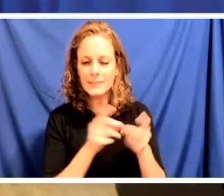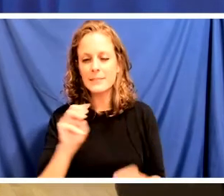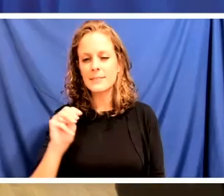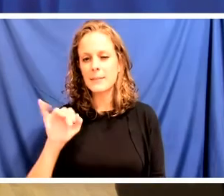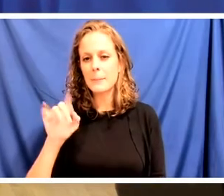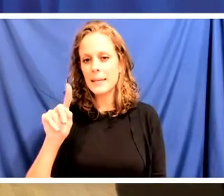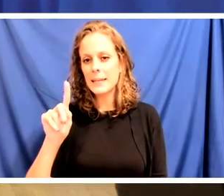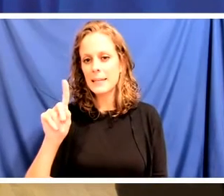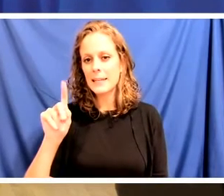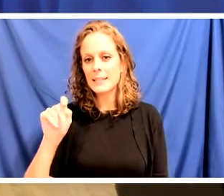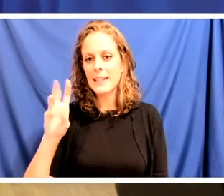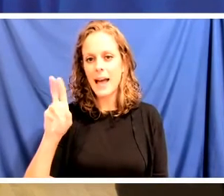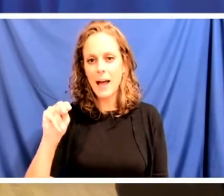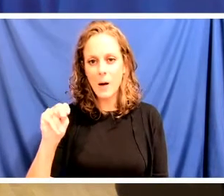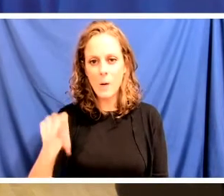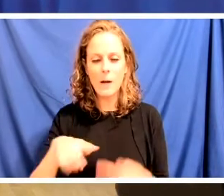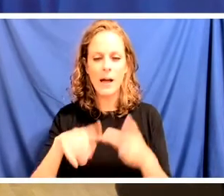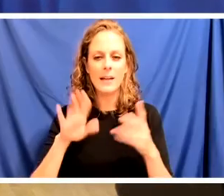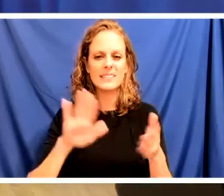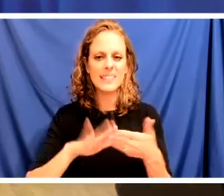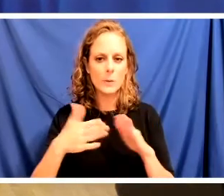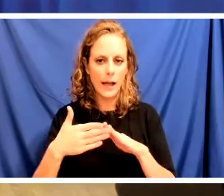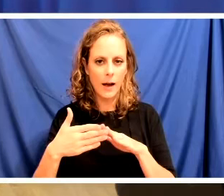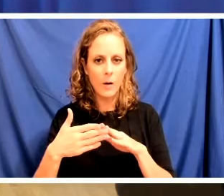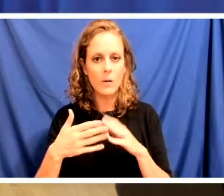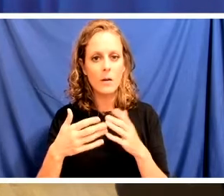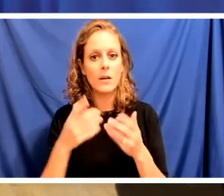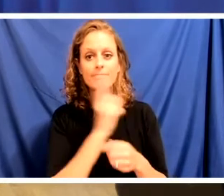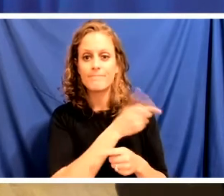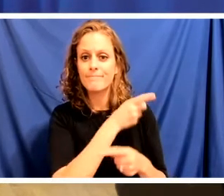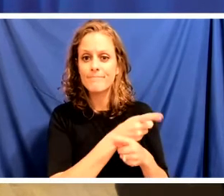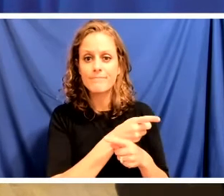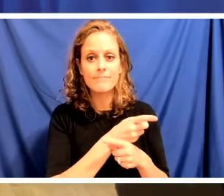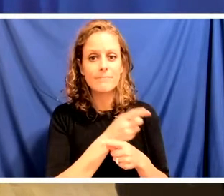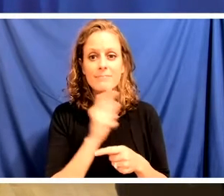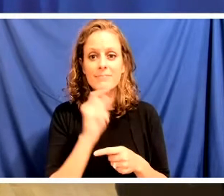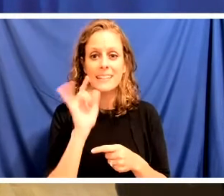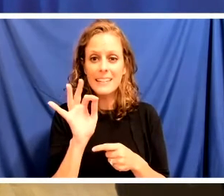And and and that's true that even if you think of something with community of interest and you're not sure if it.